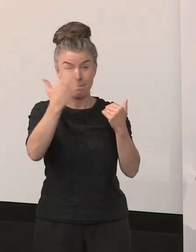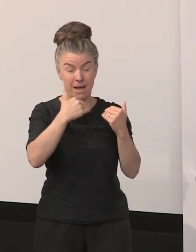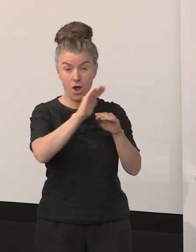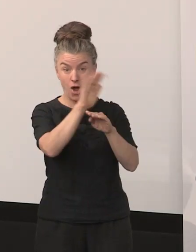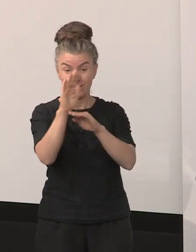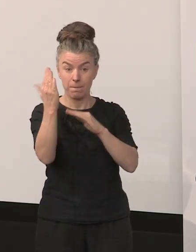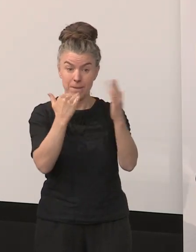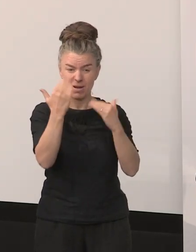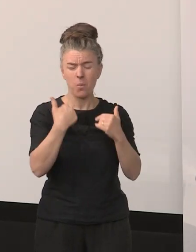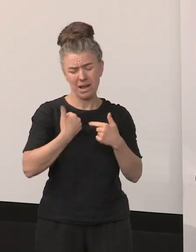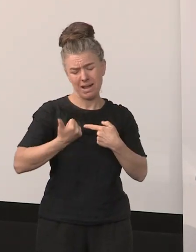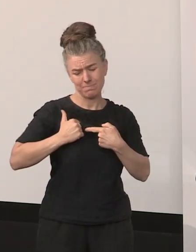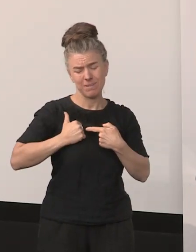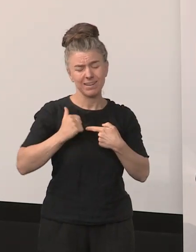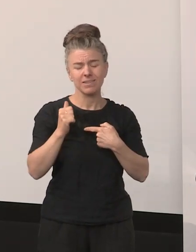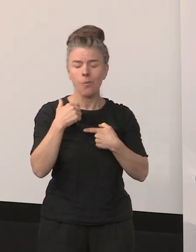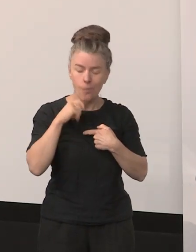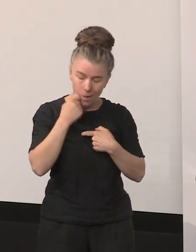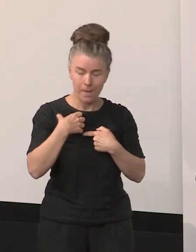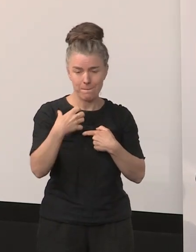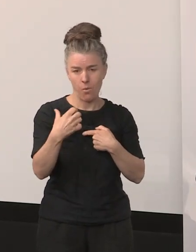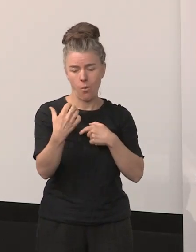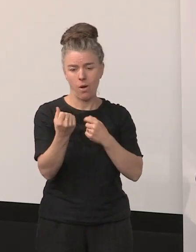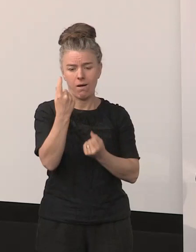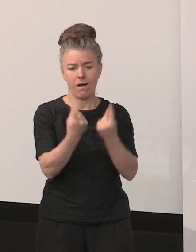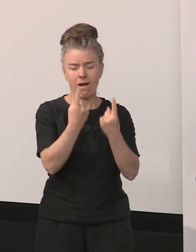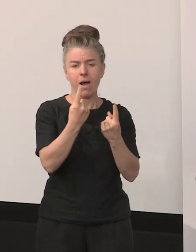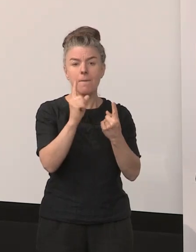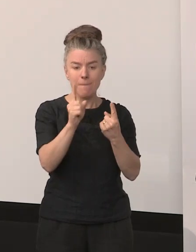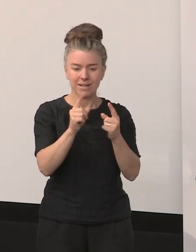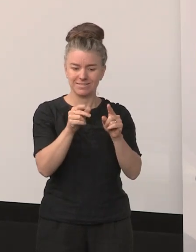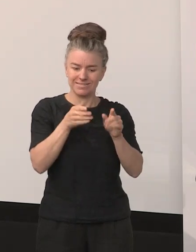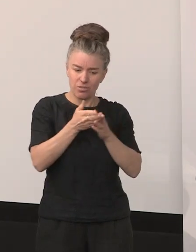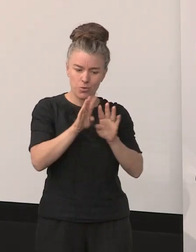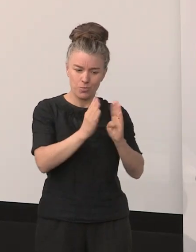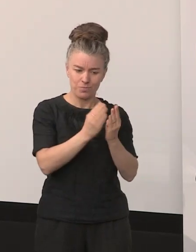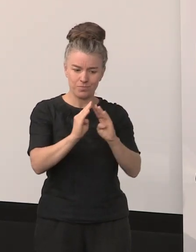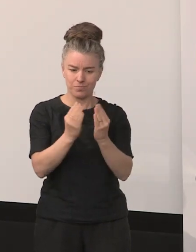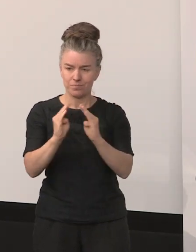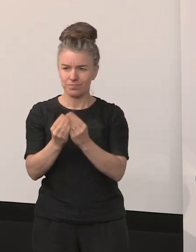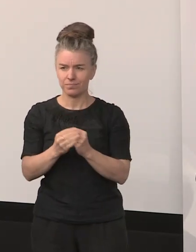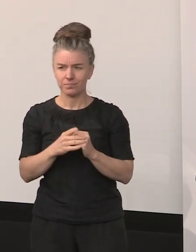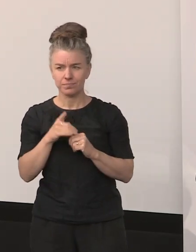we've got New Zealanders still wanting to return from all parts of the globe. And so we